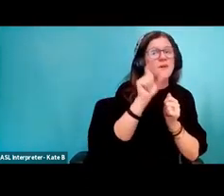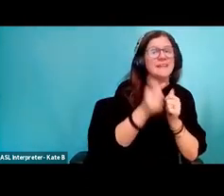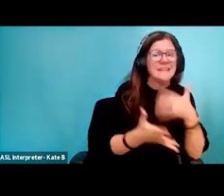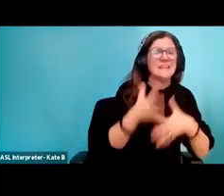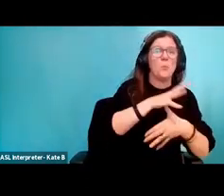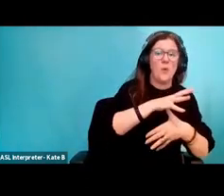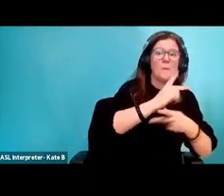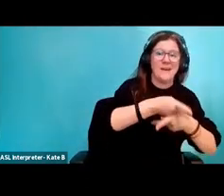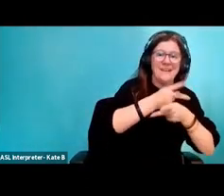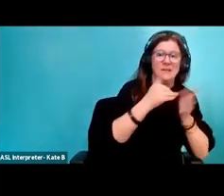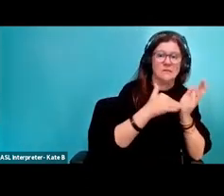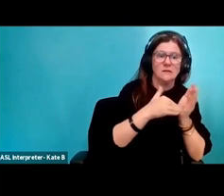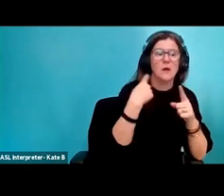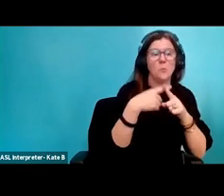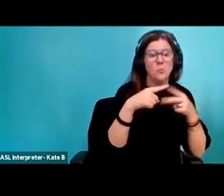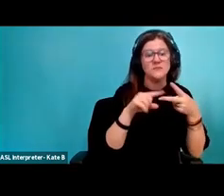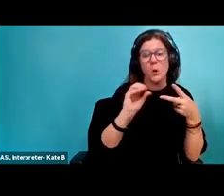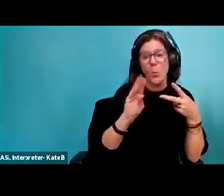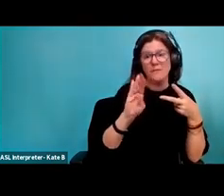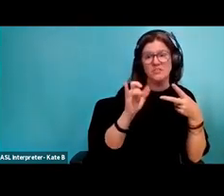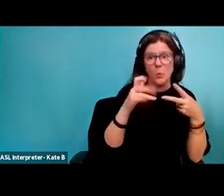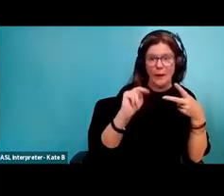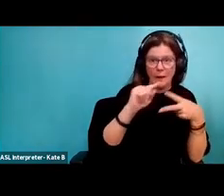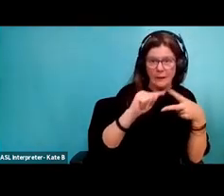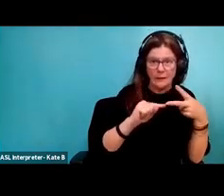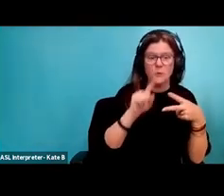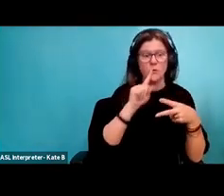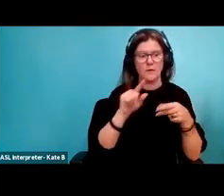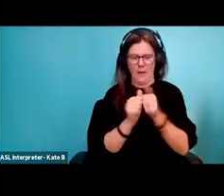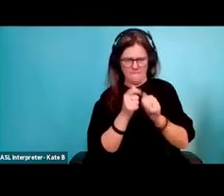of primary care in this country, therefore learning how to best meet the needs of disabled